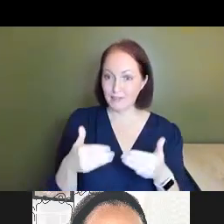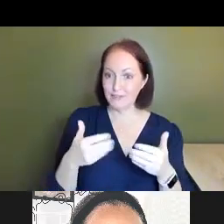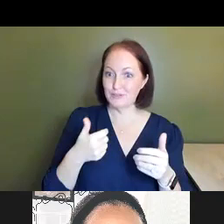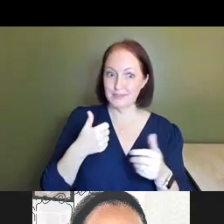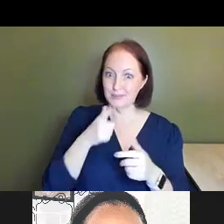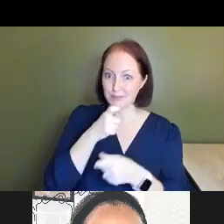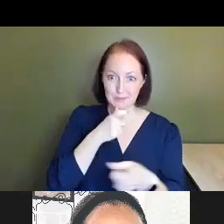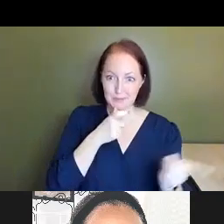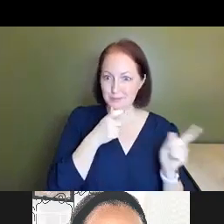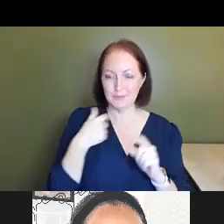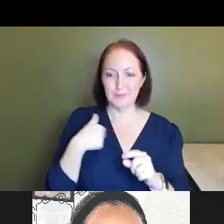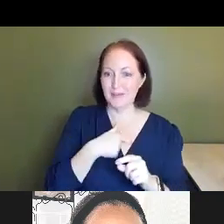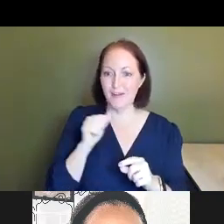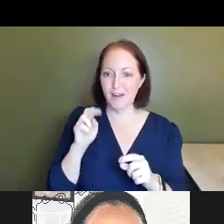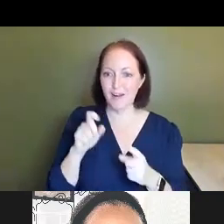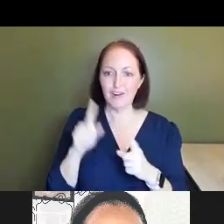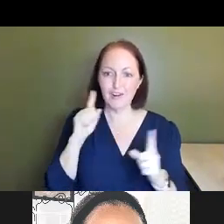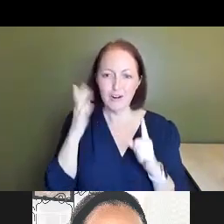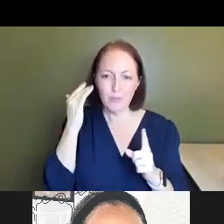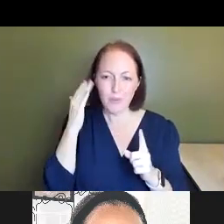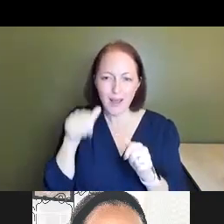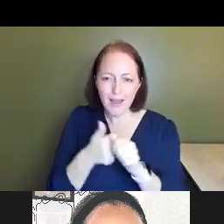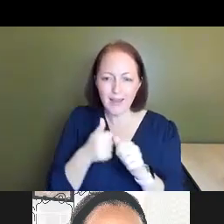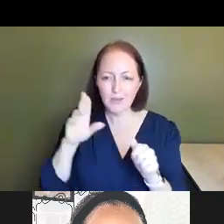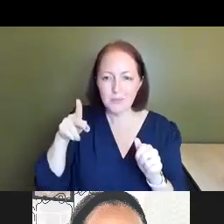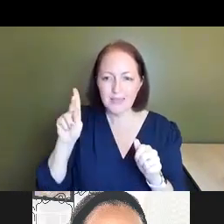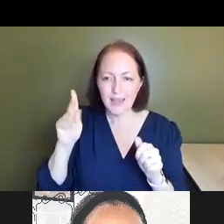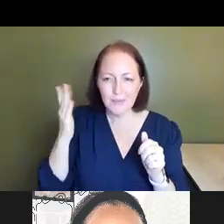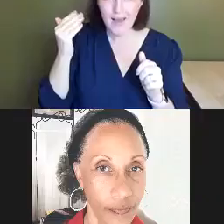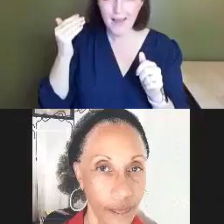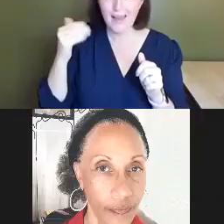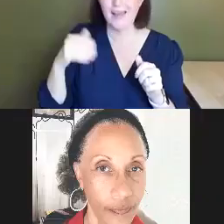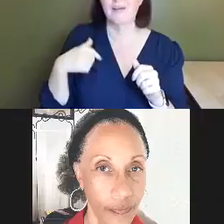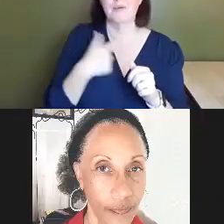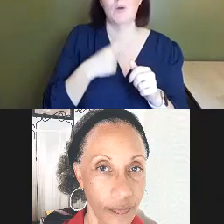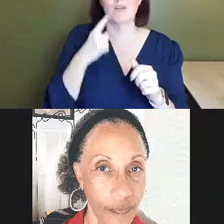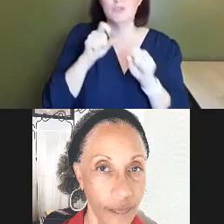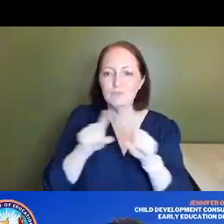and heard about the why behind UPK. We wanted to launch a poll to get to know who's in the